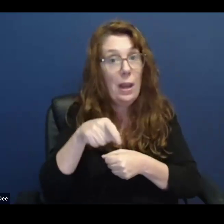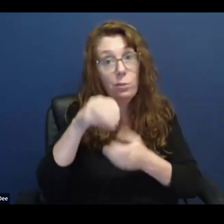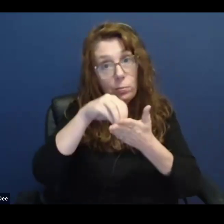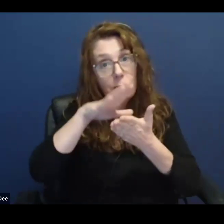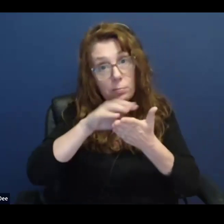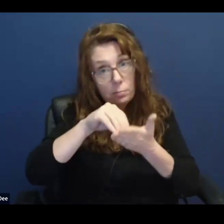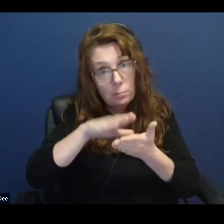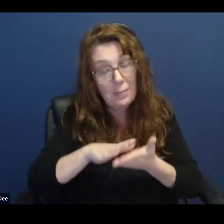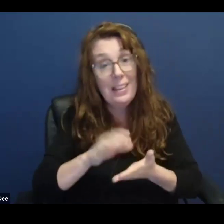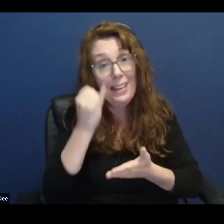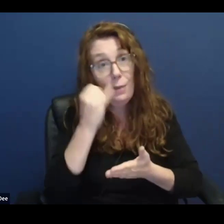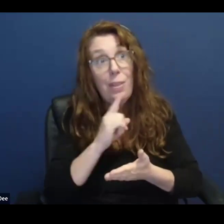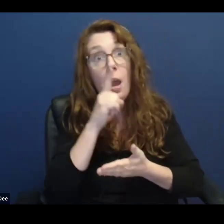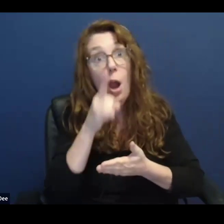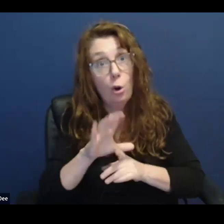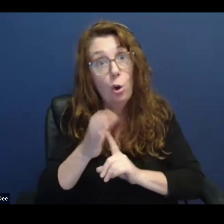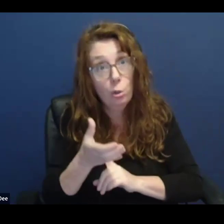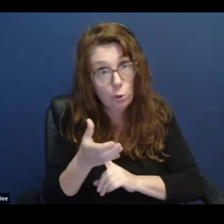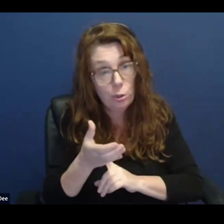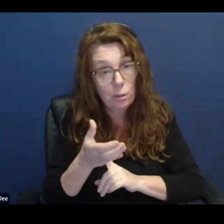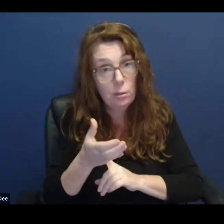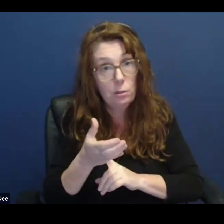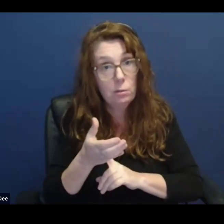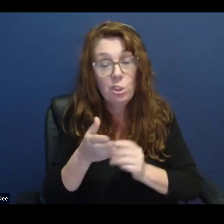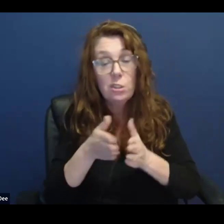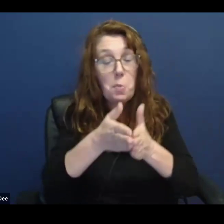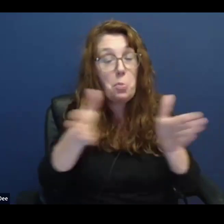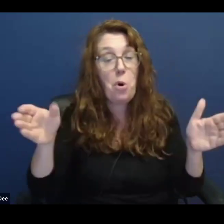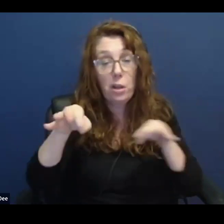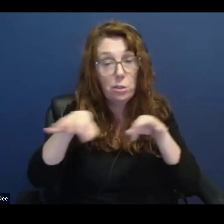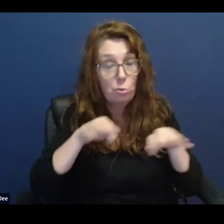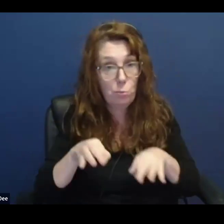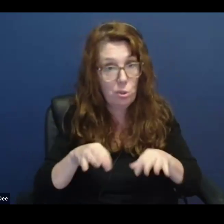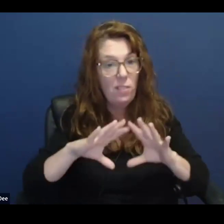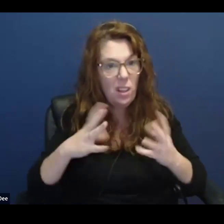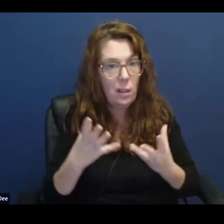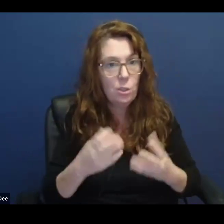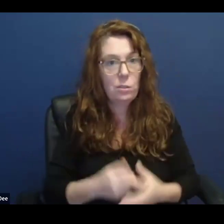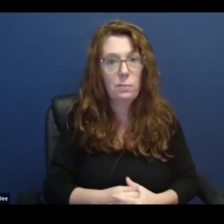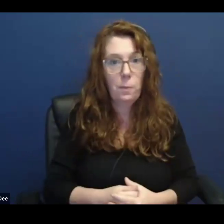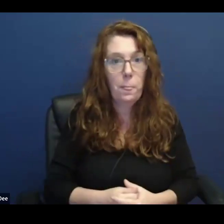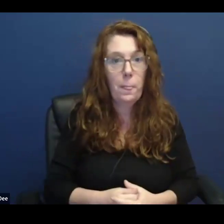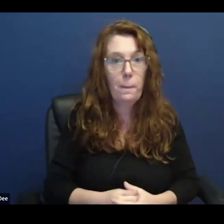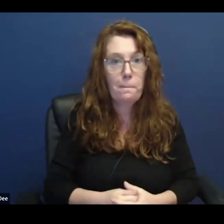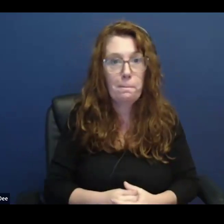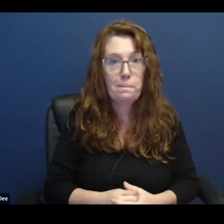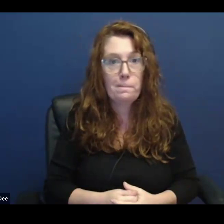these are in fact cultural items. You need to send a broad description of the collection. And in in